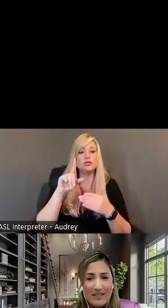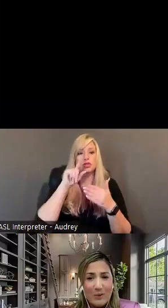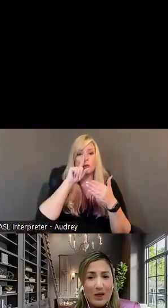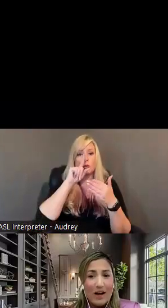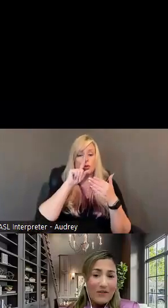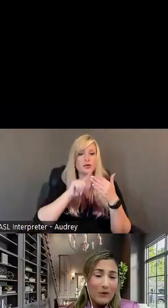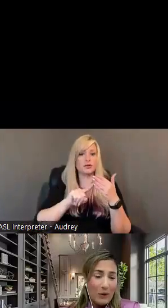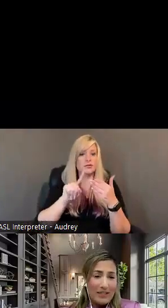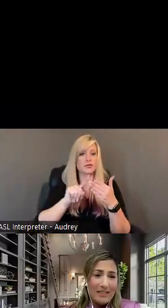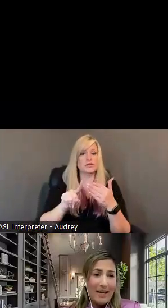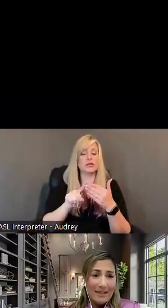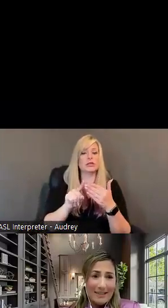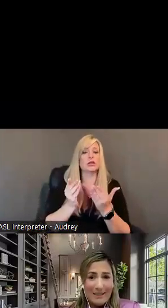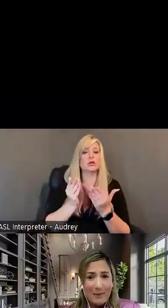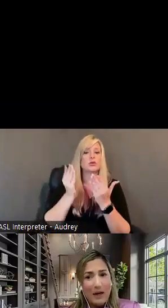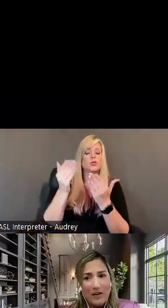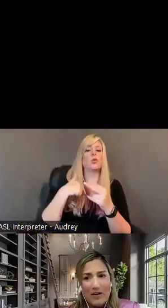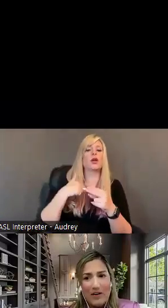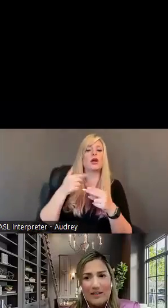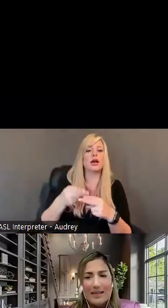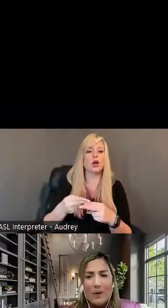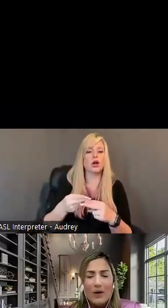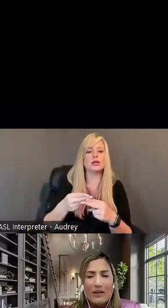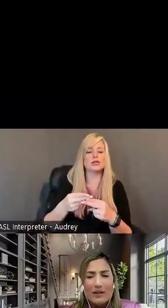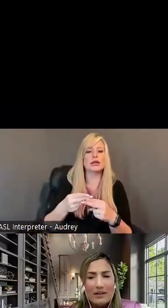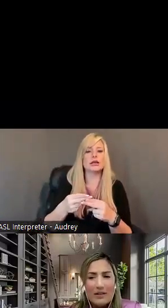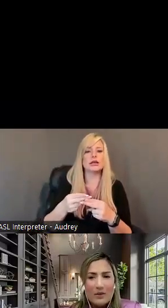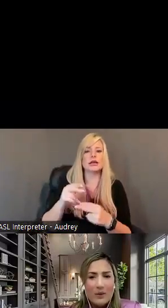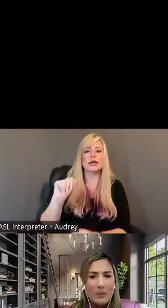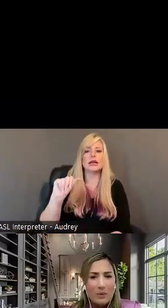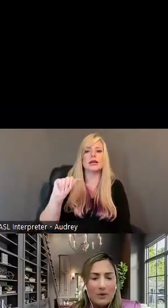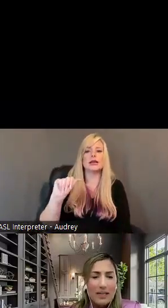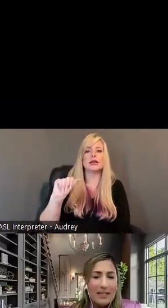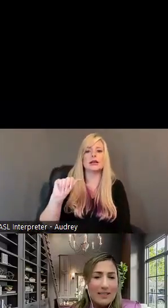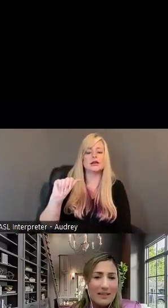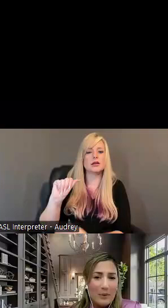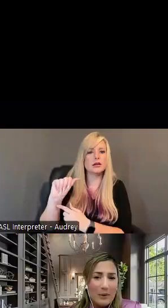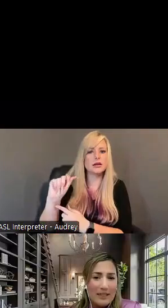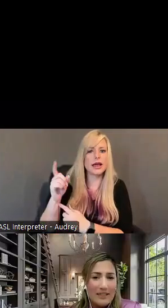in what I've coined an access paradox where young adults with mood and anxiety related